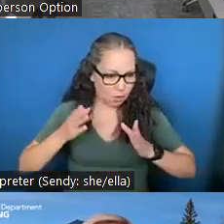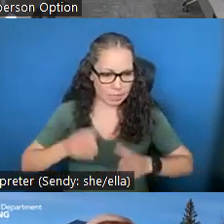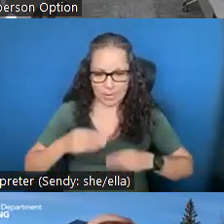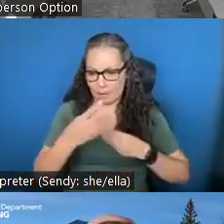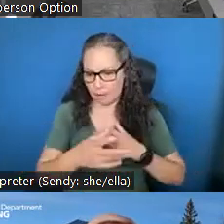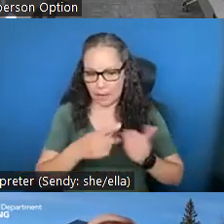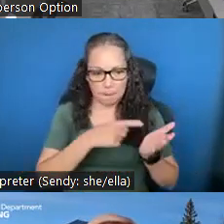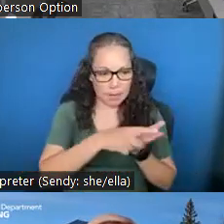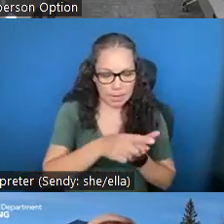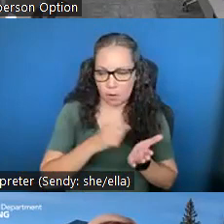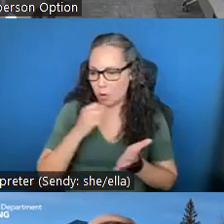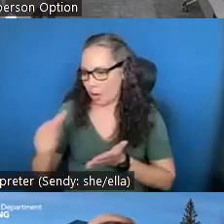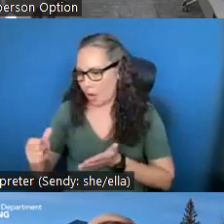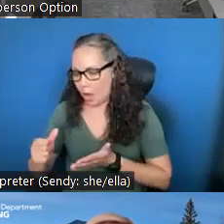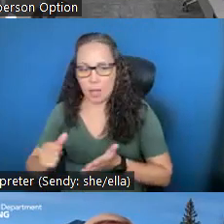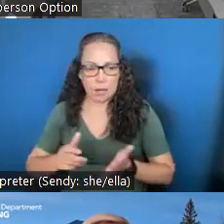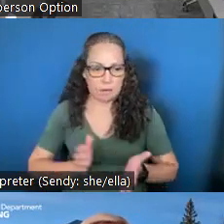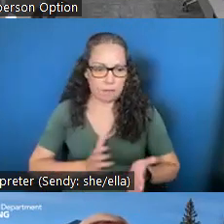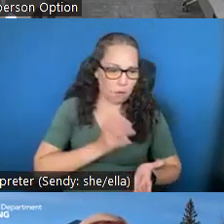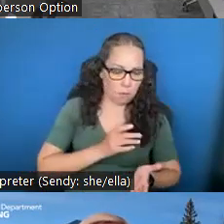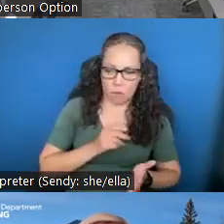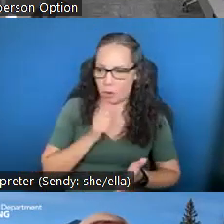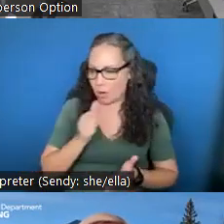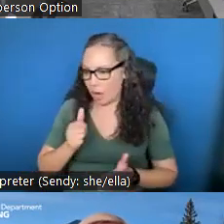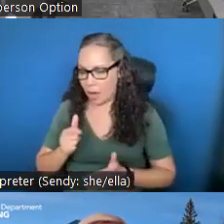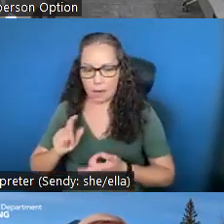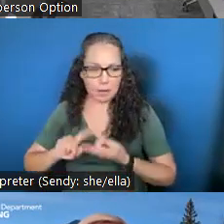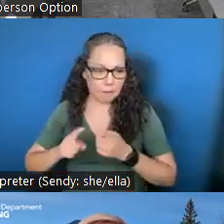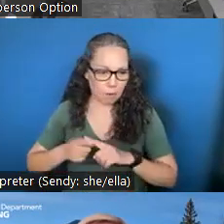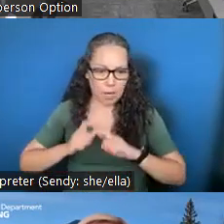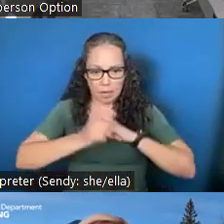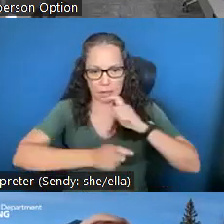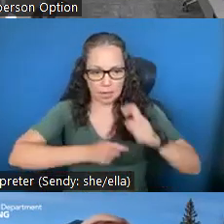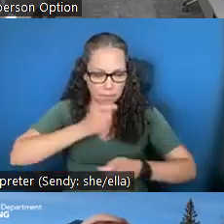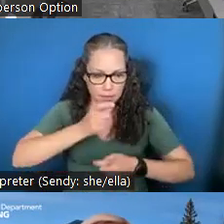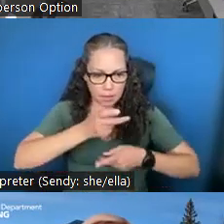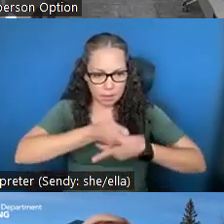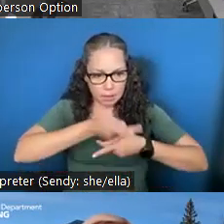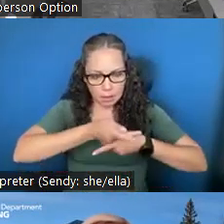unpaid informal family caregiving and friend caregiving uh the integration of Health and